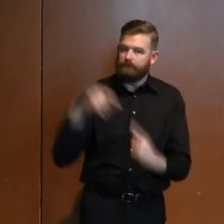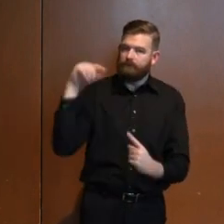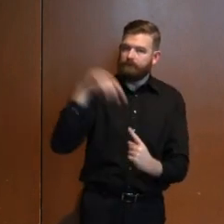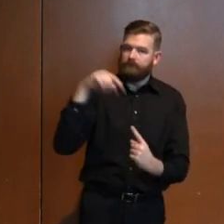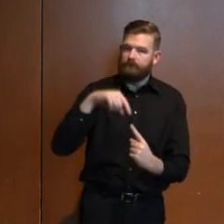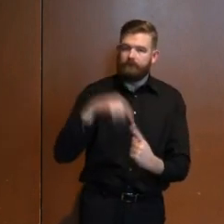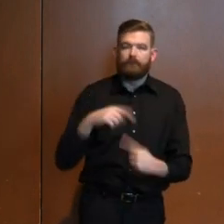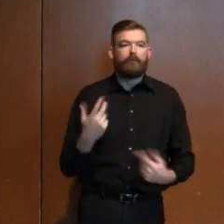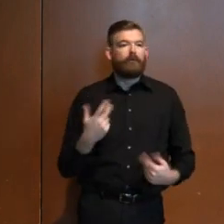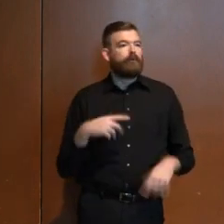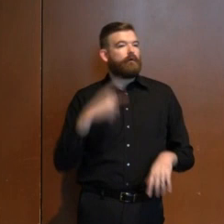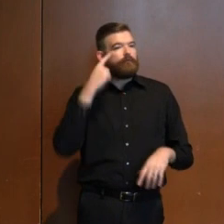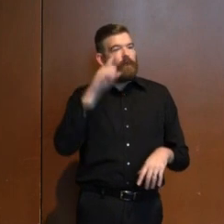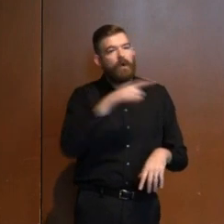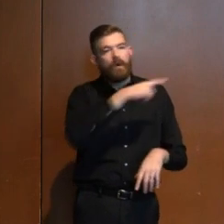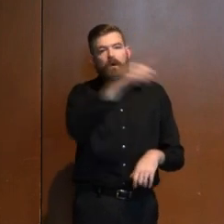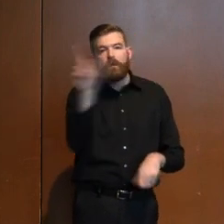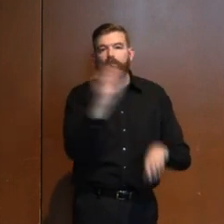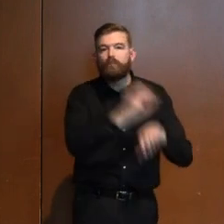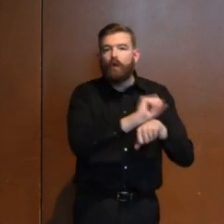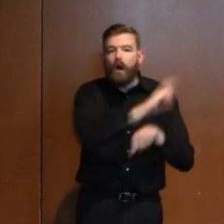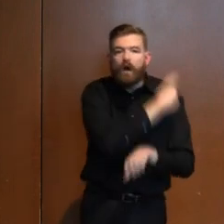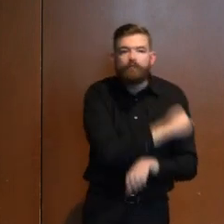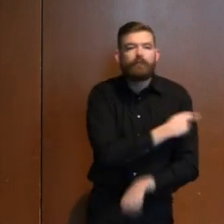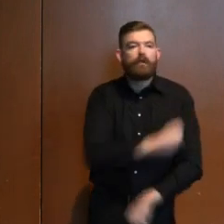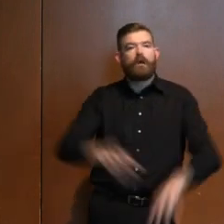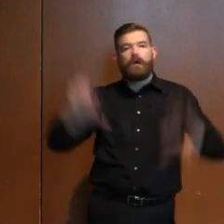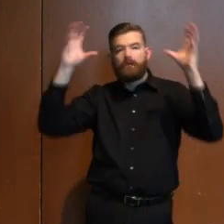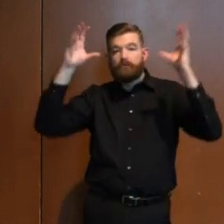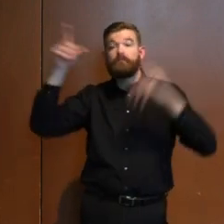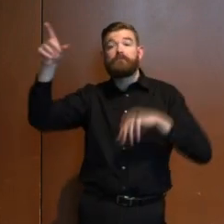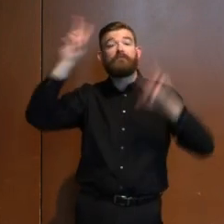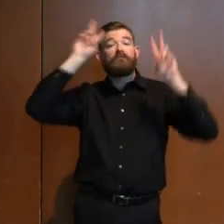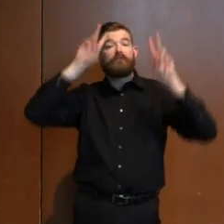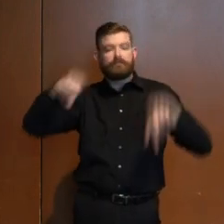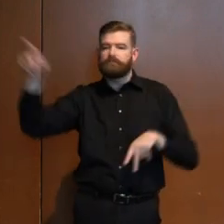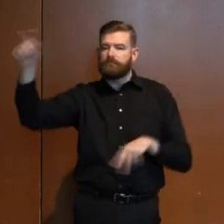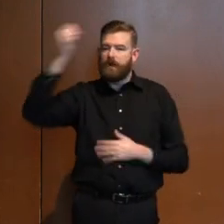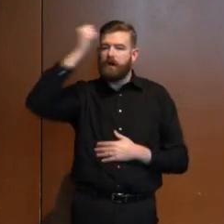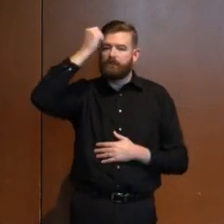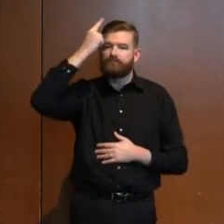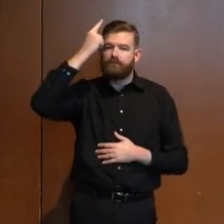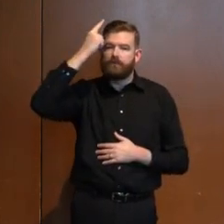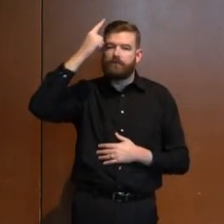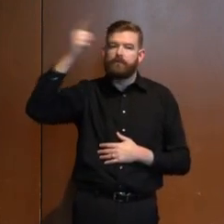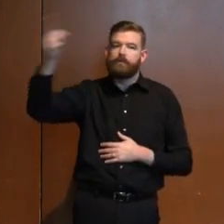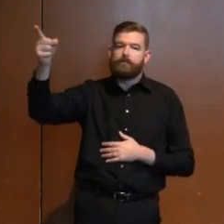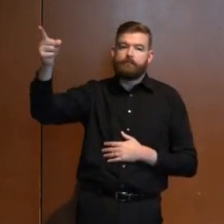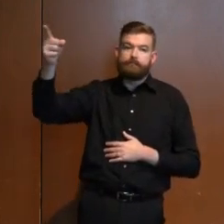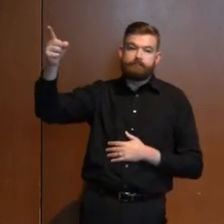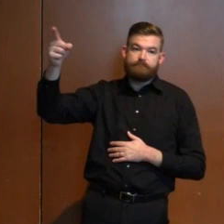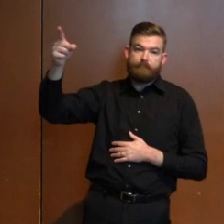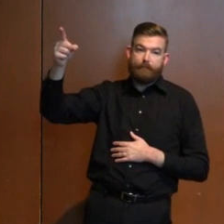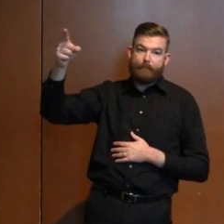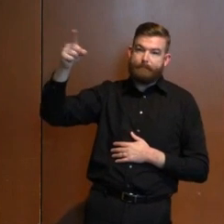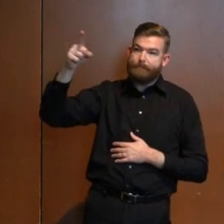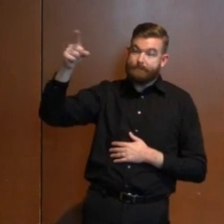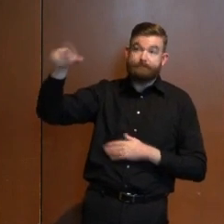PERSONAL PROTECTIVE EQUIPMENT FOR OUR HEALTH CARE WORKERS, FIRST RESPONDERS. OTHER ESSENTIAL WORKERS, HE